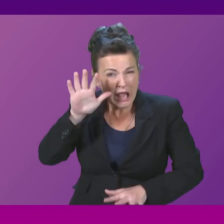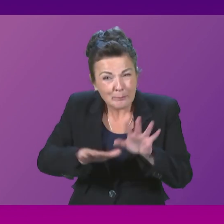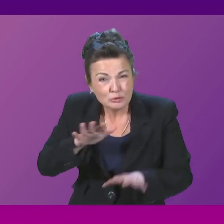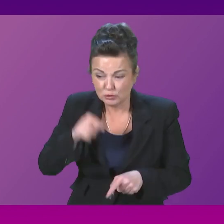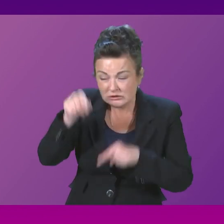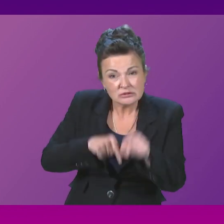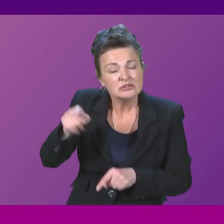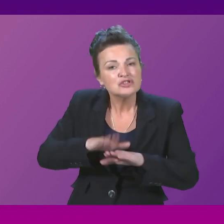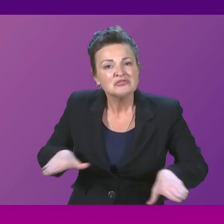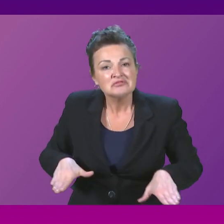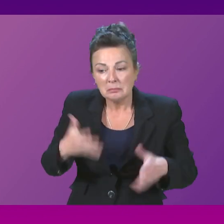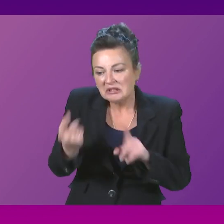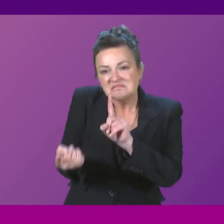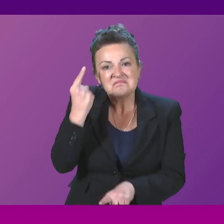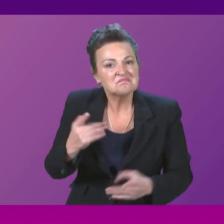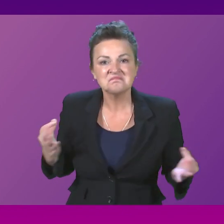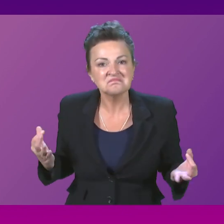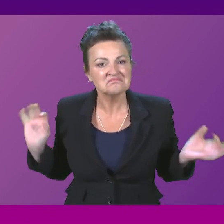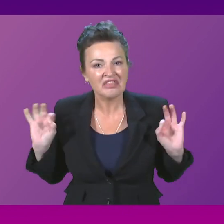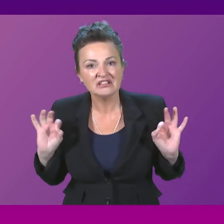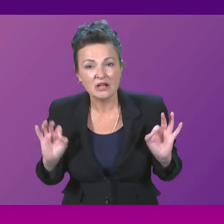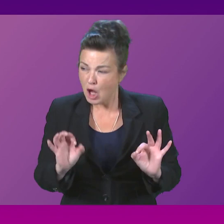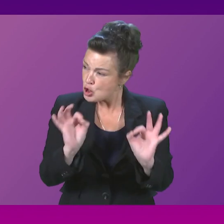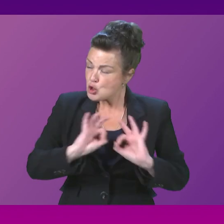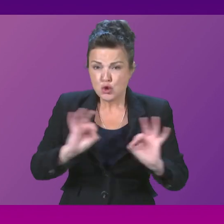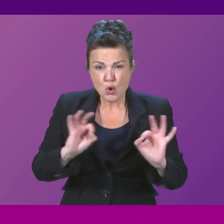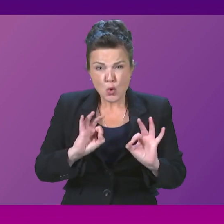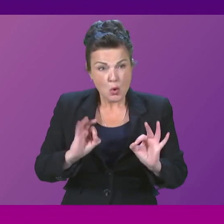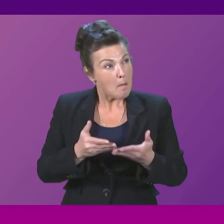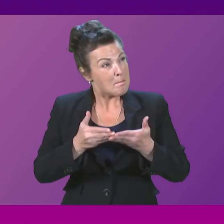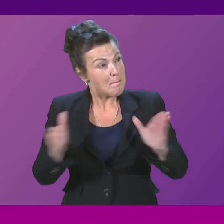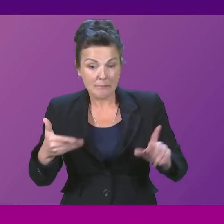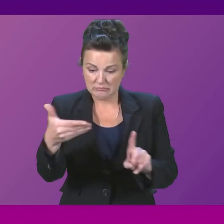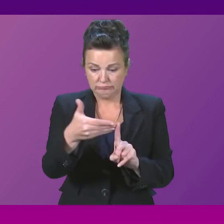from the Government has yet publicly acknowledged that the abuse at Fornethy even took place,